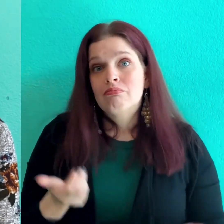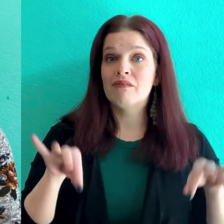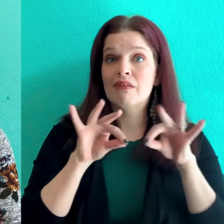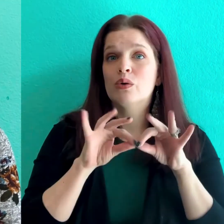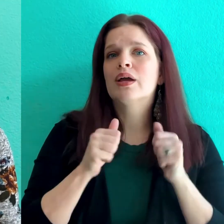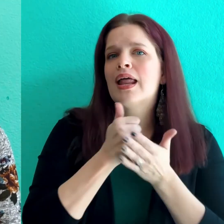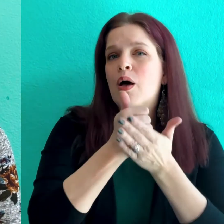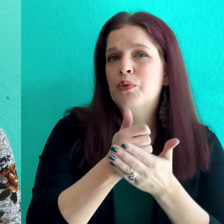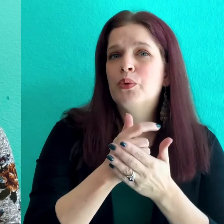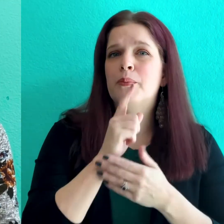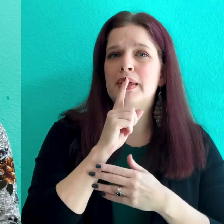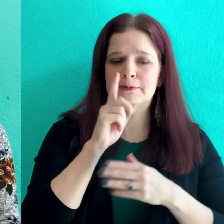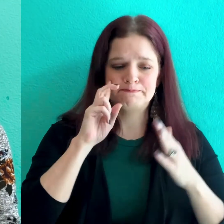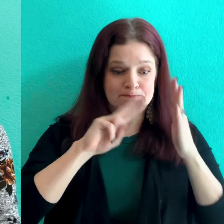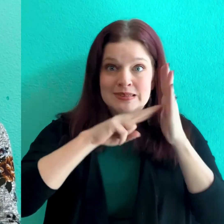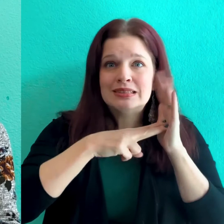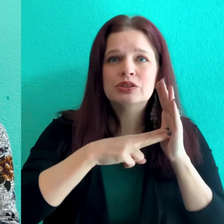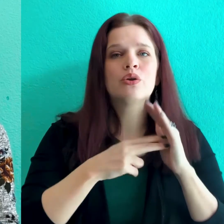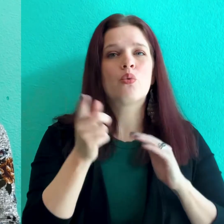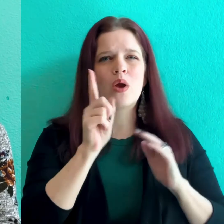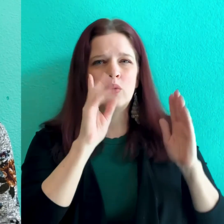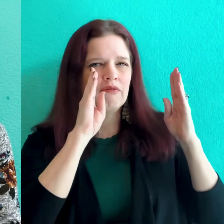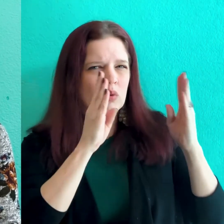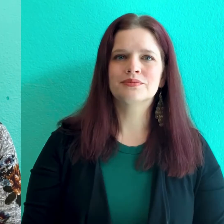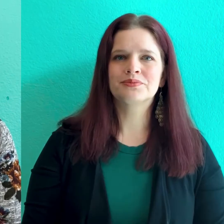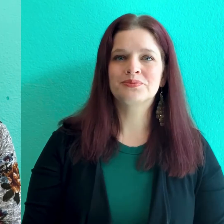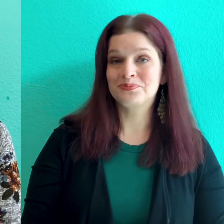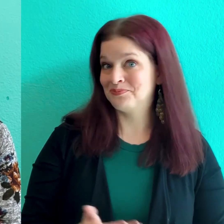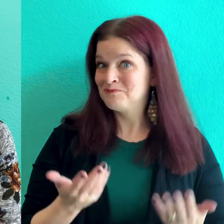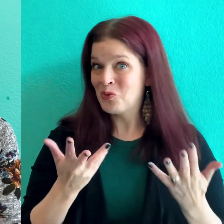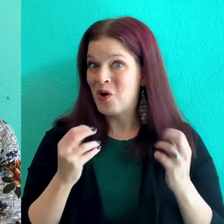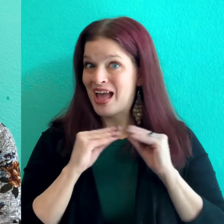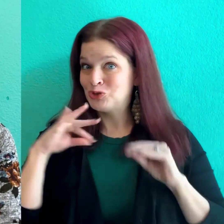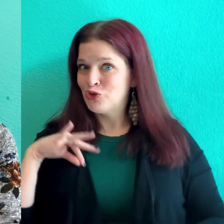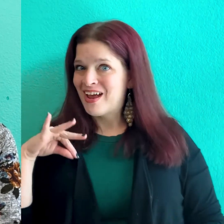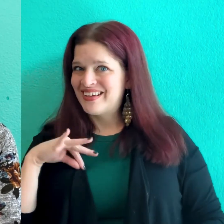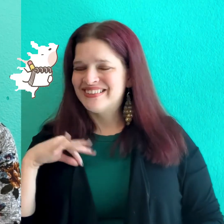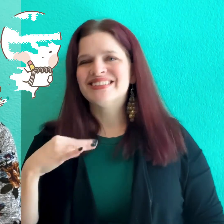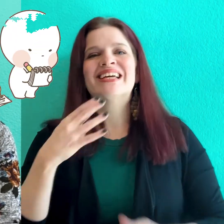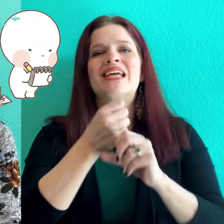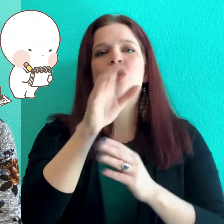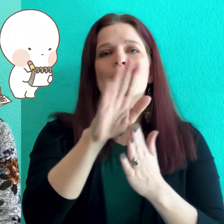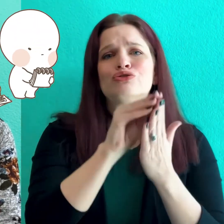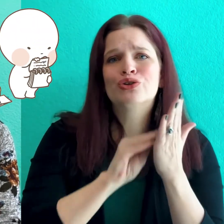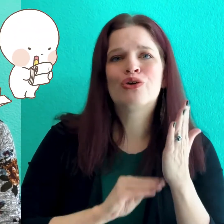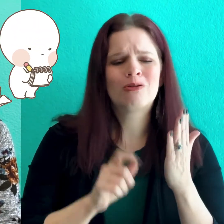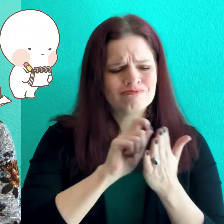So values can help you be deliberate about where you put your attention. For some extra credit when you to take your journal and go ahead and do some writing,